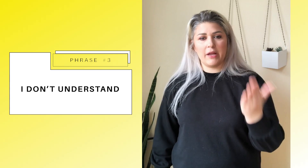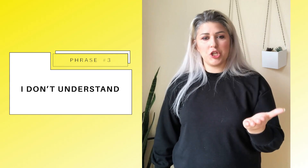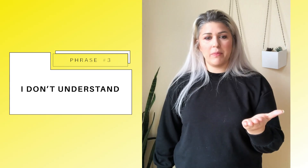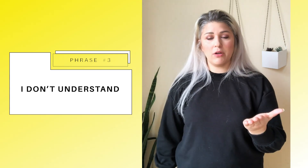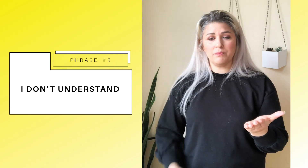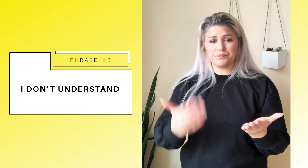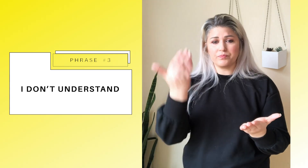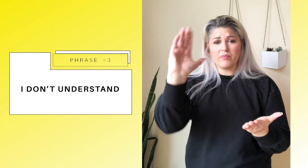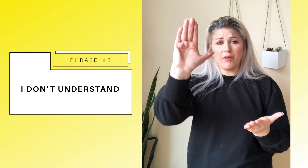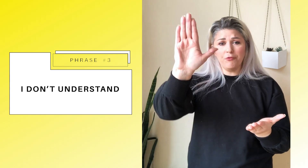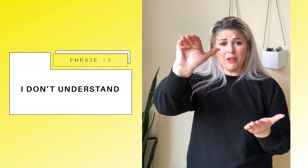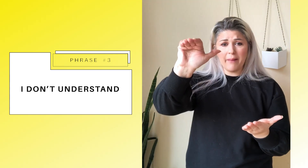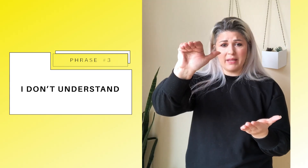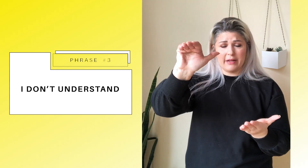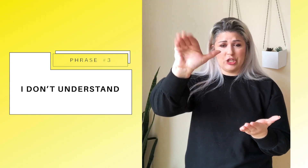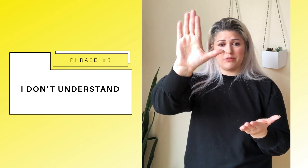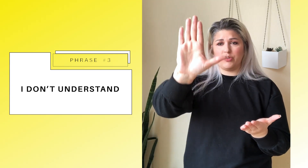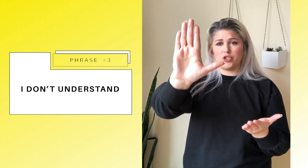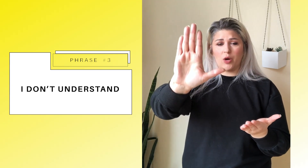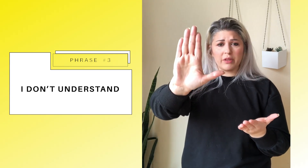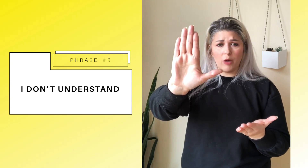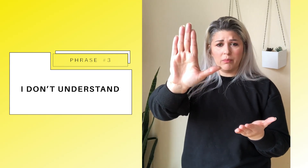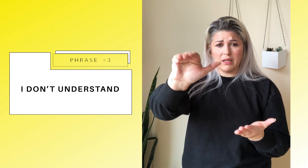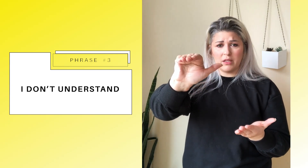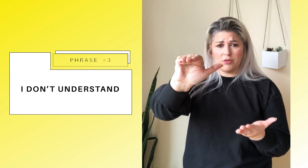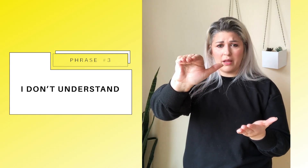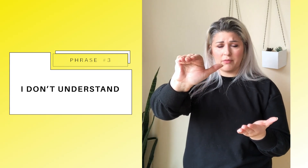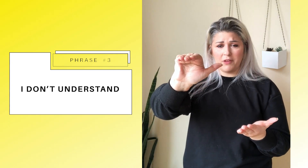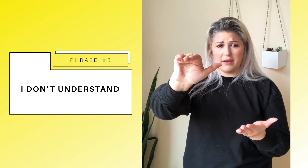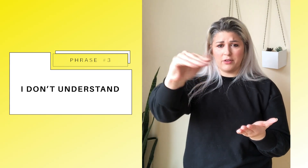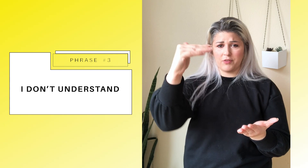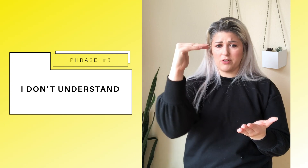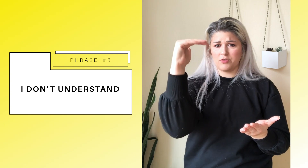be handshake here flat be handshake. So you start with the open beat and then you like flatten your fingers.